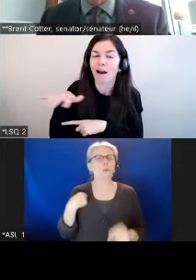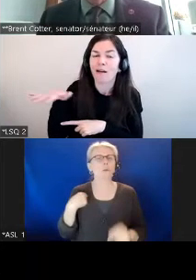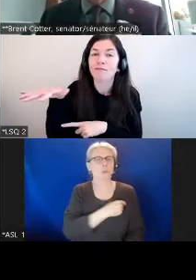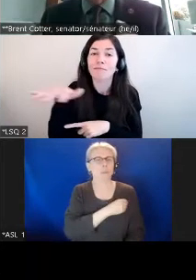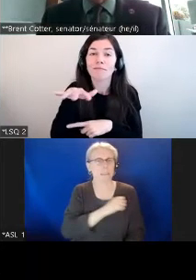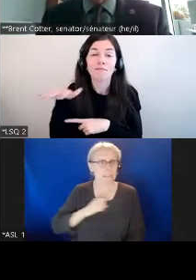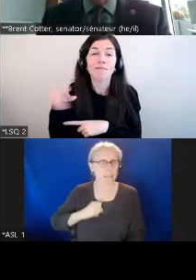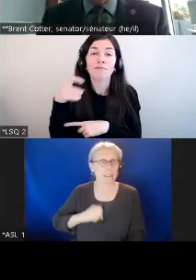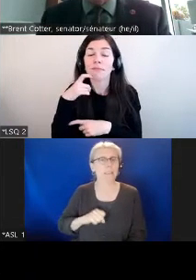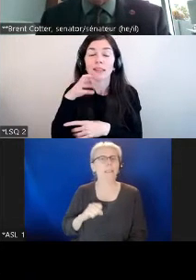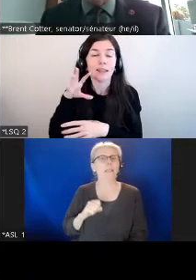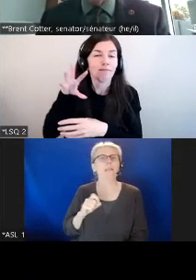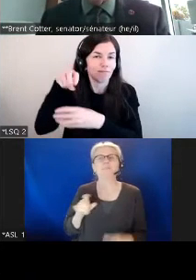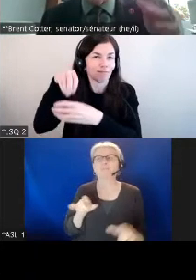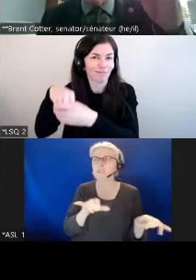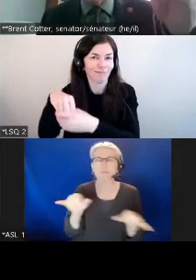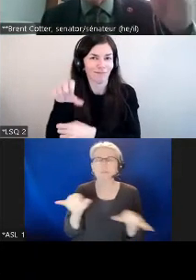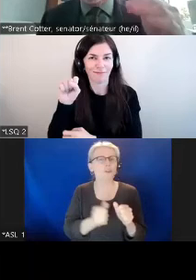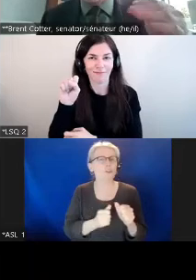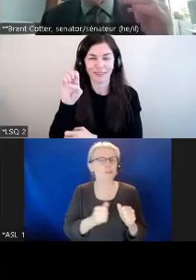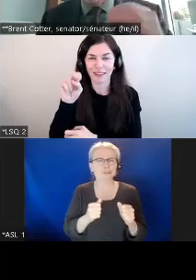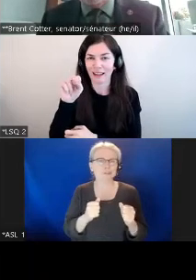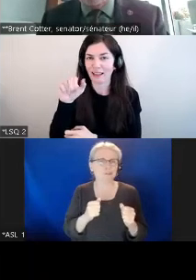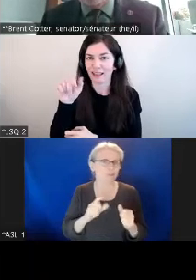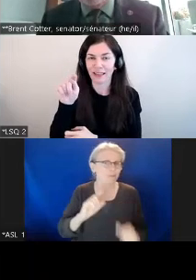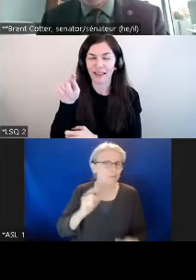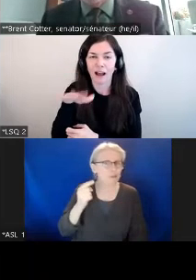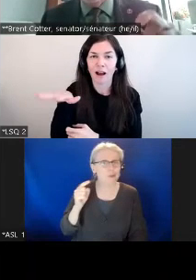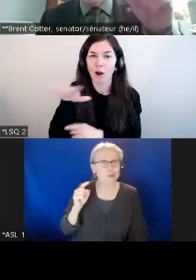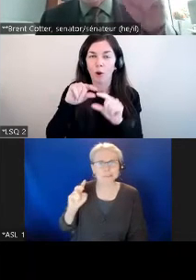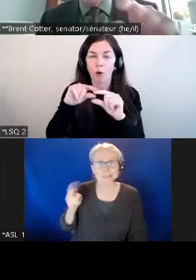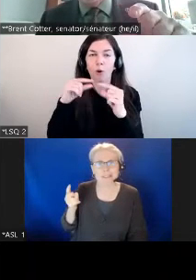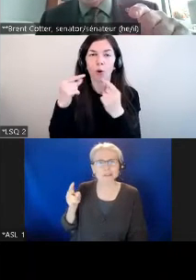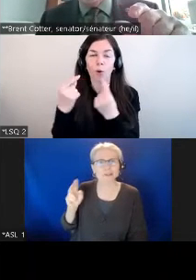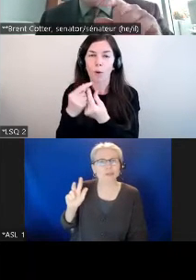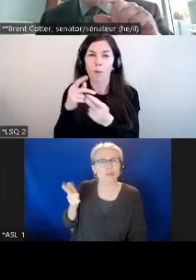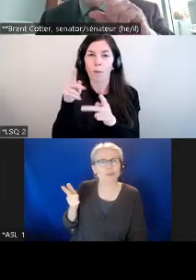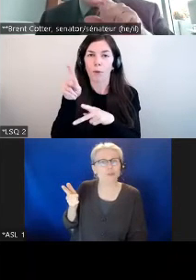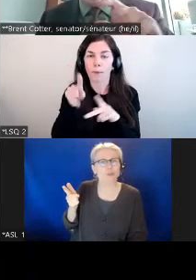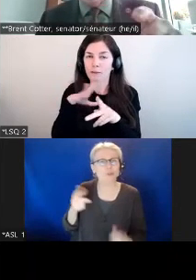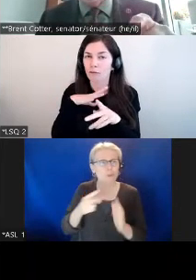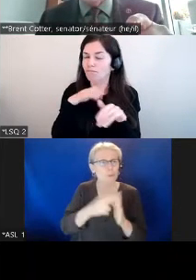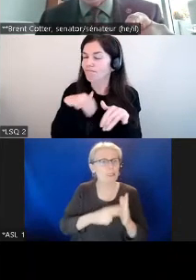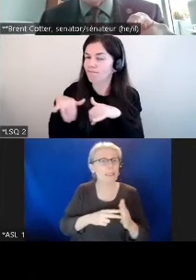FOLLOW A VERY SIMILAR PROCESS. FIRST, SECOND, THIRD READING. IN THE MIDDLE THERE, PROBABLY